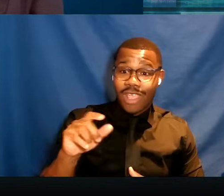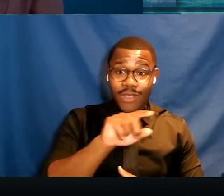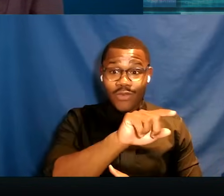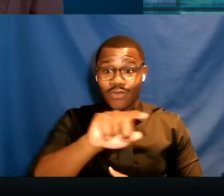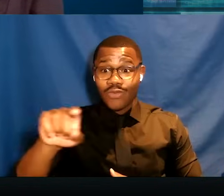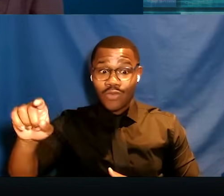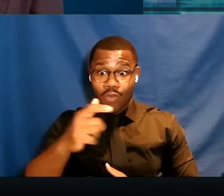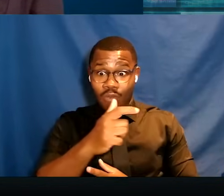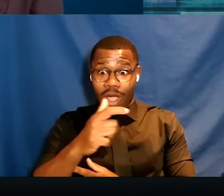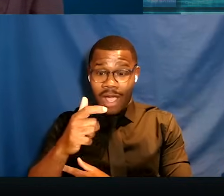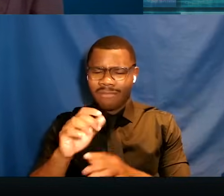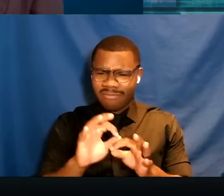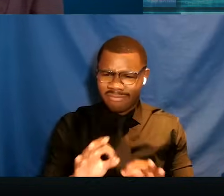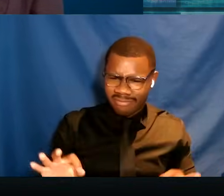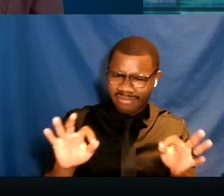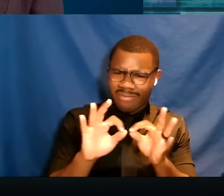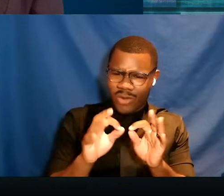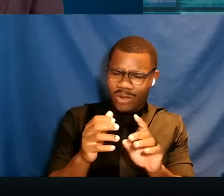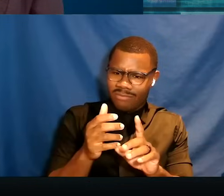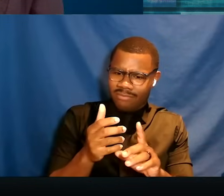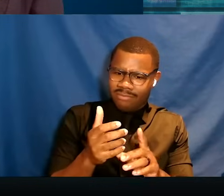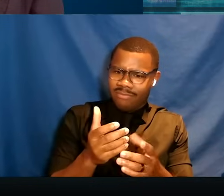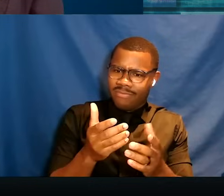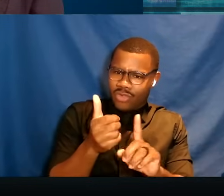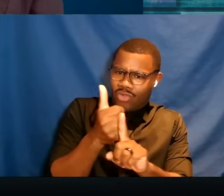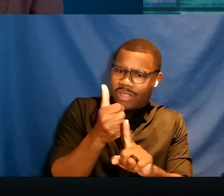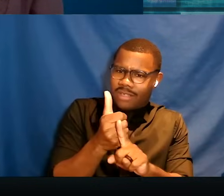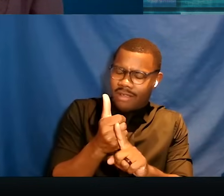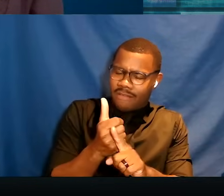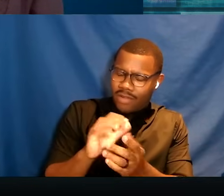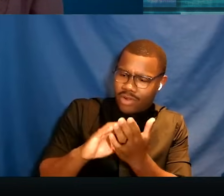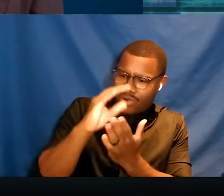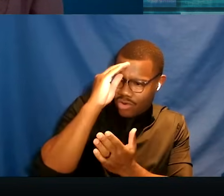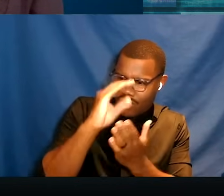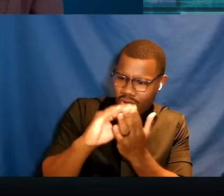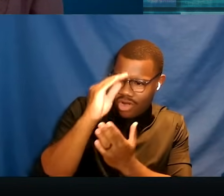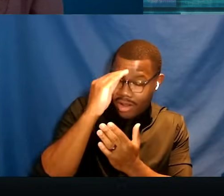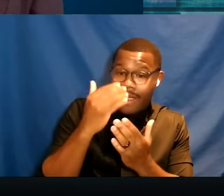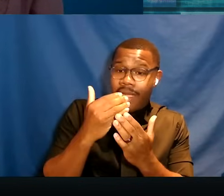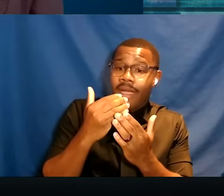to educate themselves about the new contract before voting. The voting deadline is 5:00 PM Pacific time